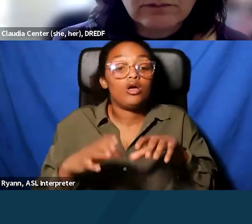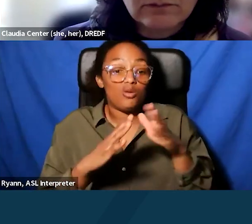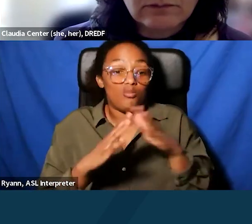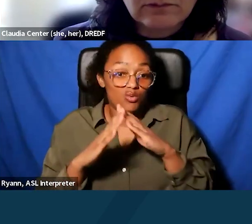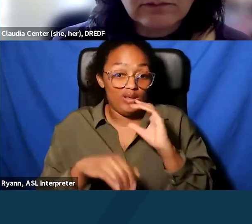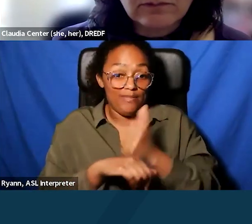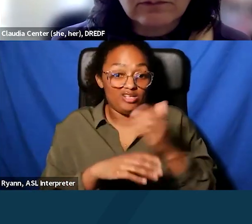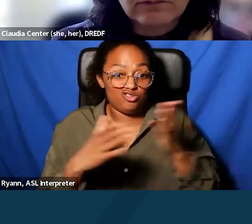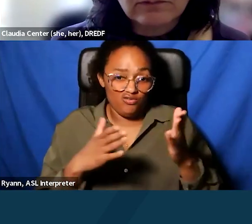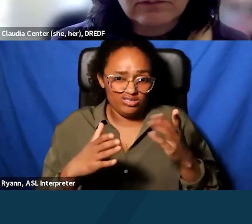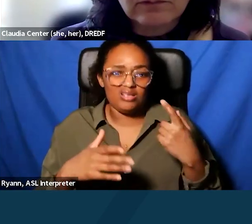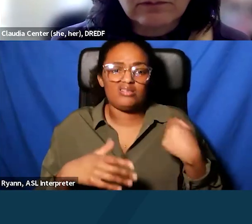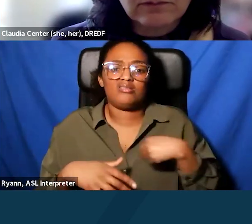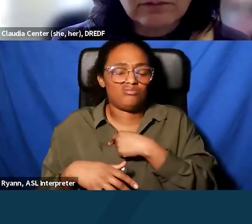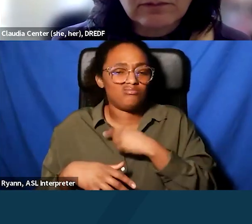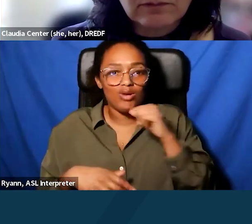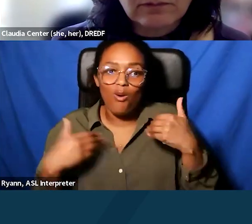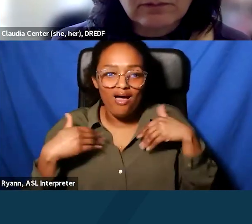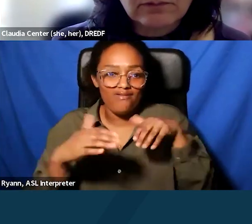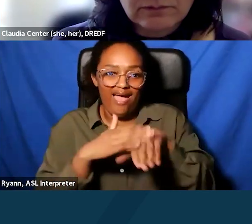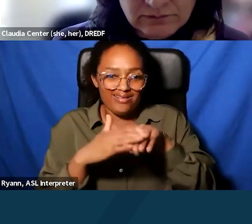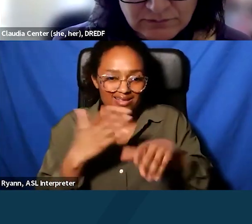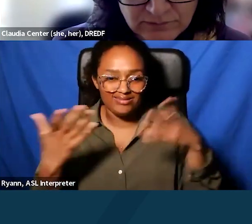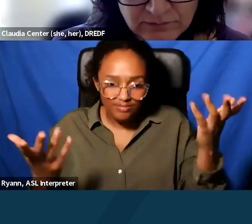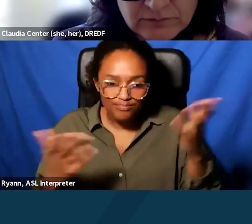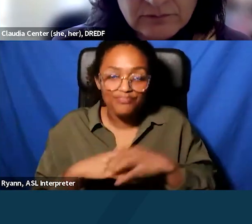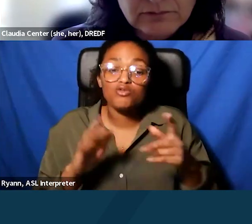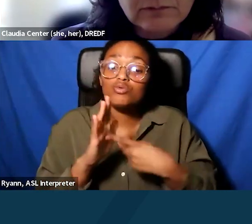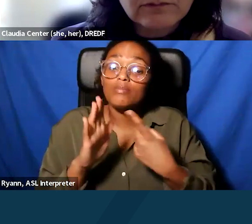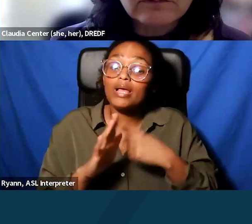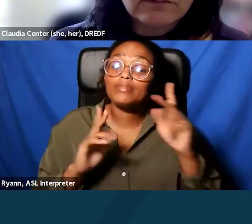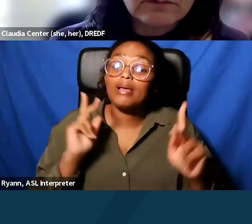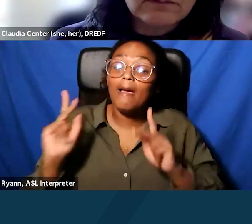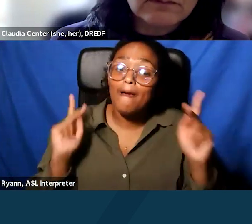talk about people losing jobs at the institutions. But they don't look at